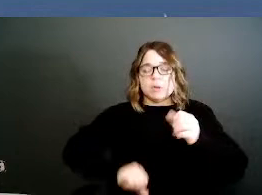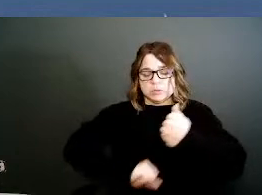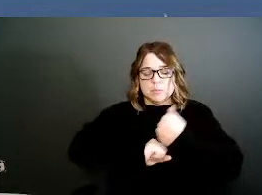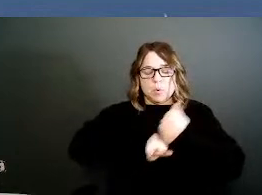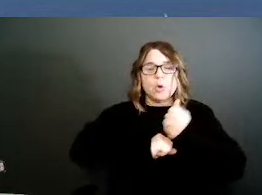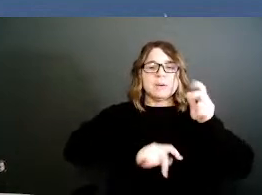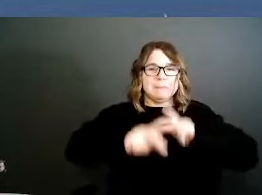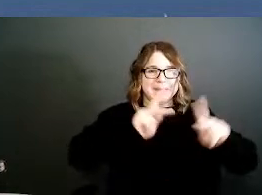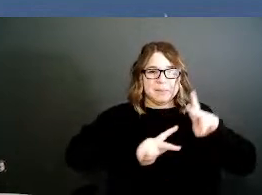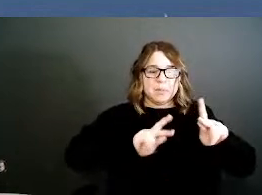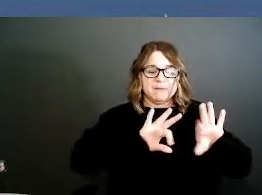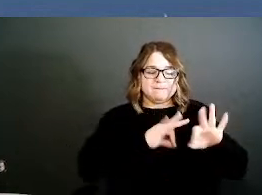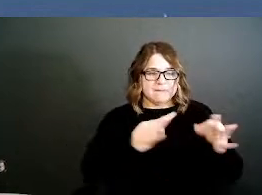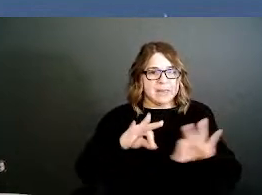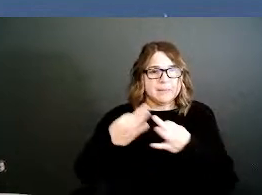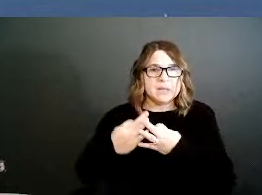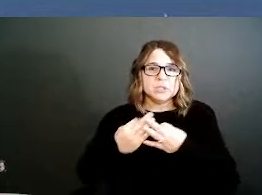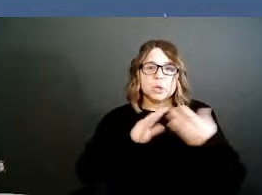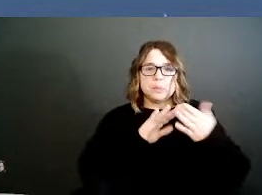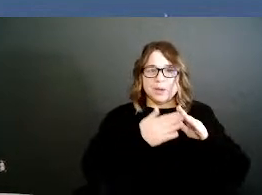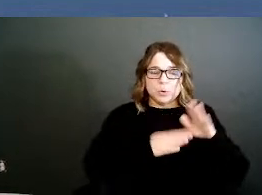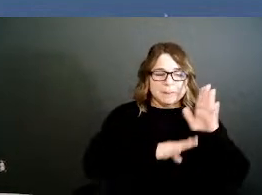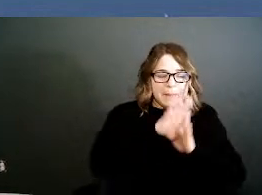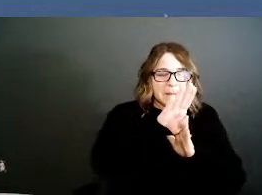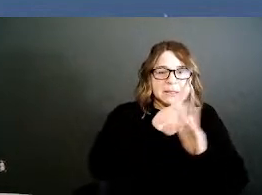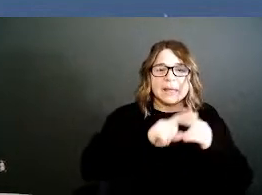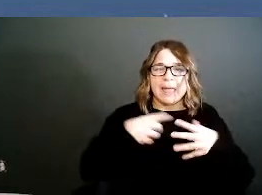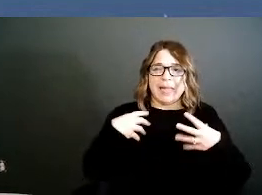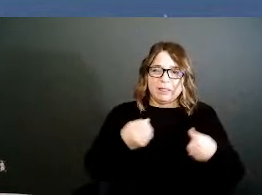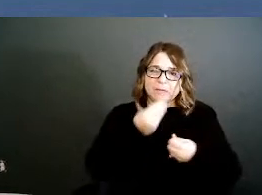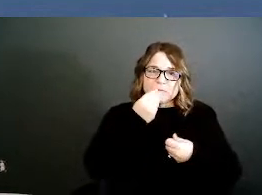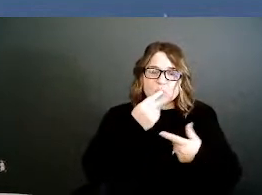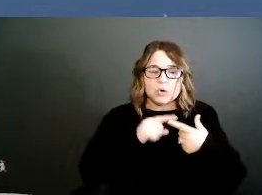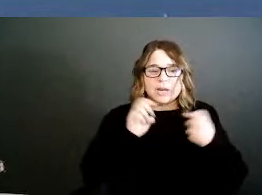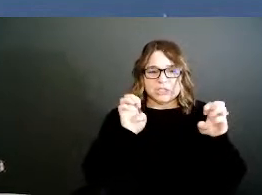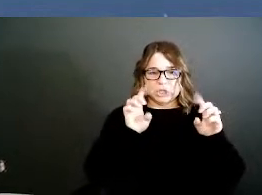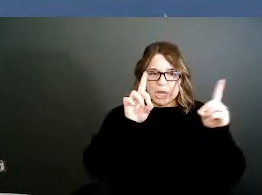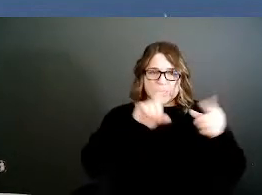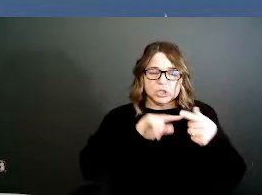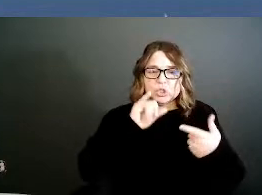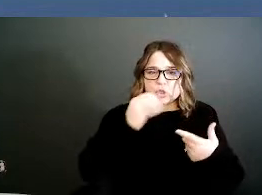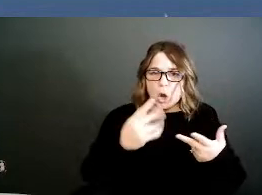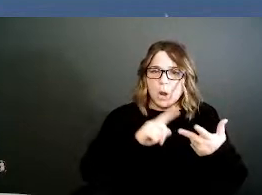BUILDING, HEALTHY FOOD, EDUCATION, JOBS, AND HOUSING SECURITY. AND WE NEED TO FULLY FUND THE OFFICE OF VIOLENCE PREVENTION.